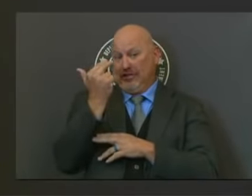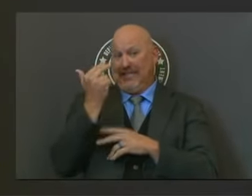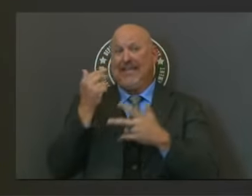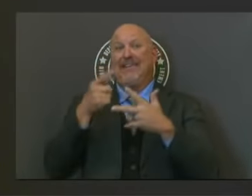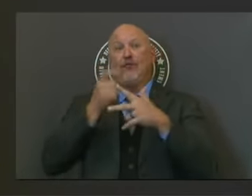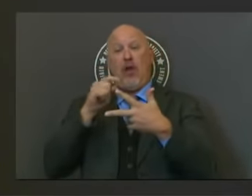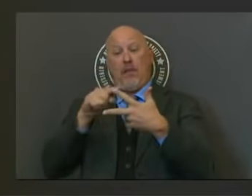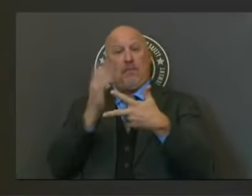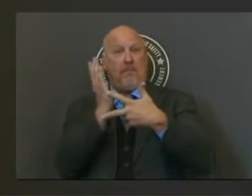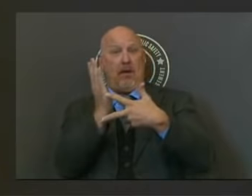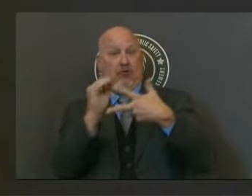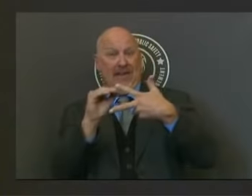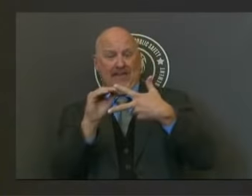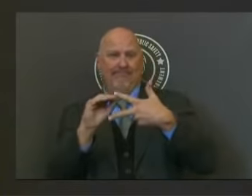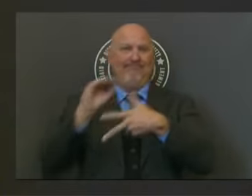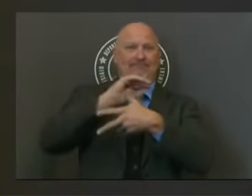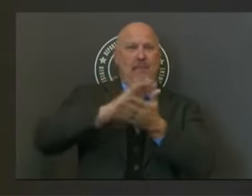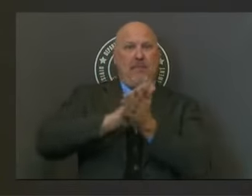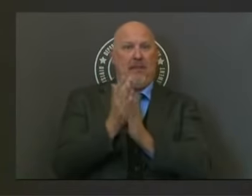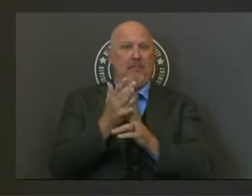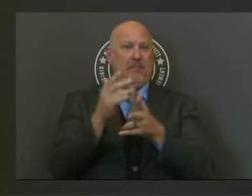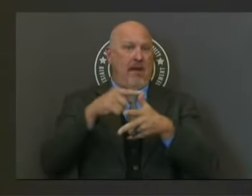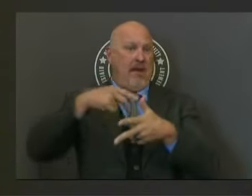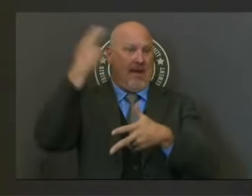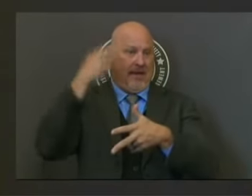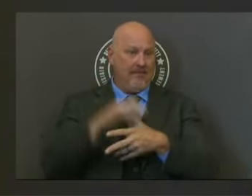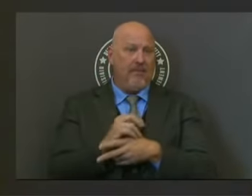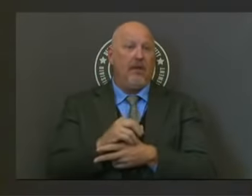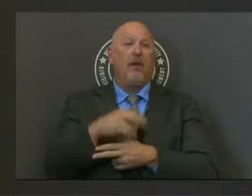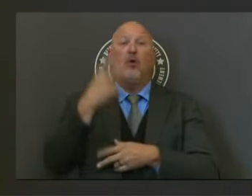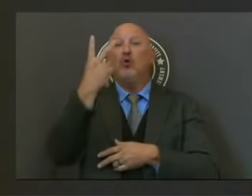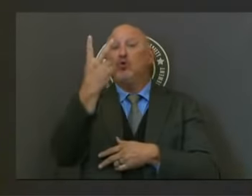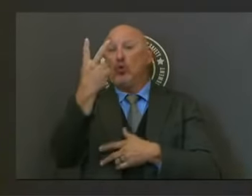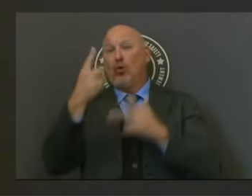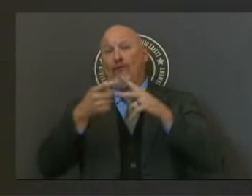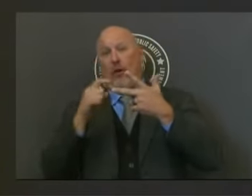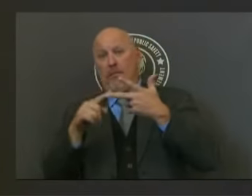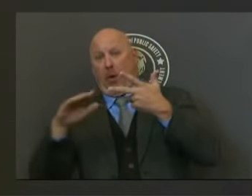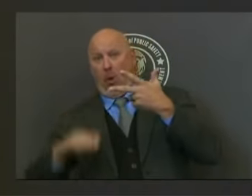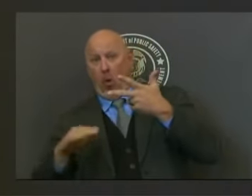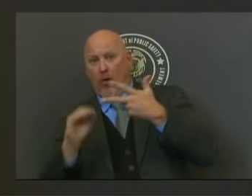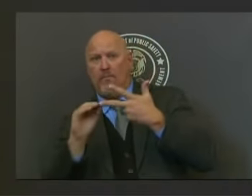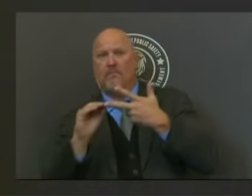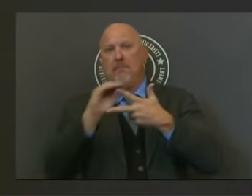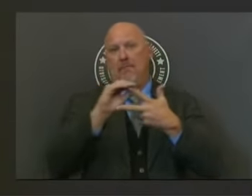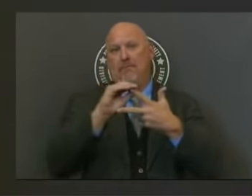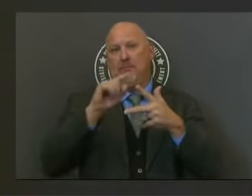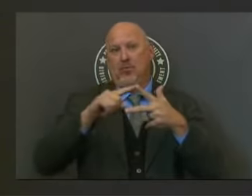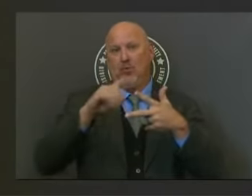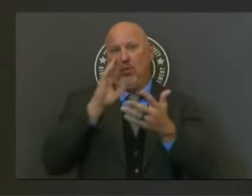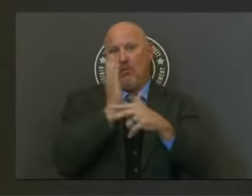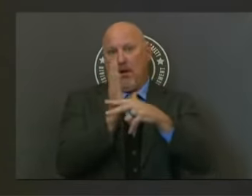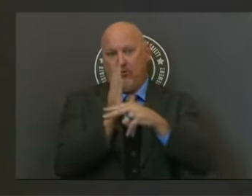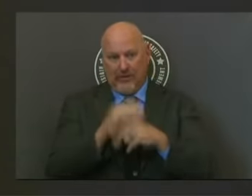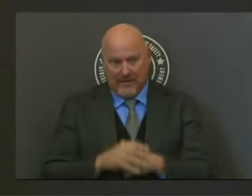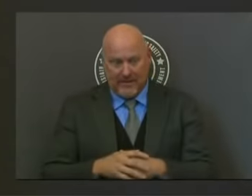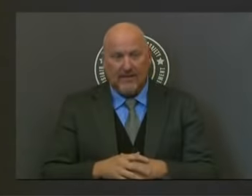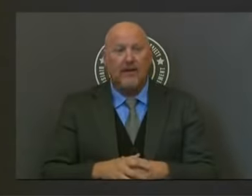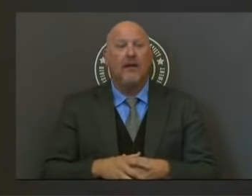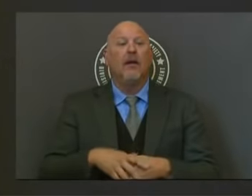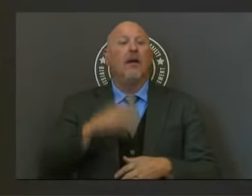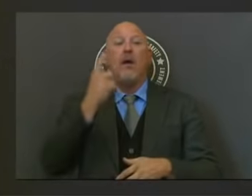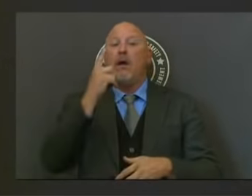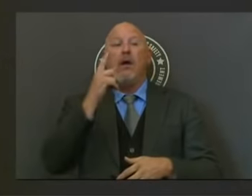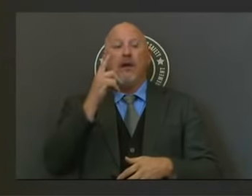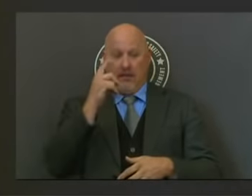to win from low to high